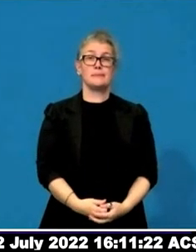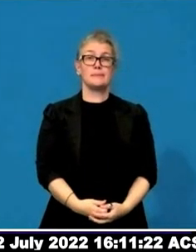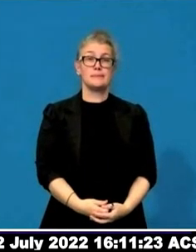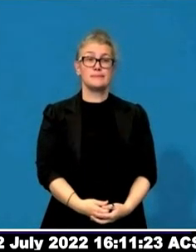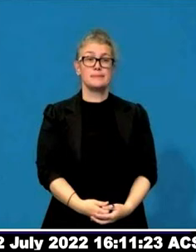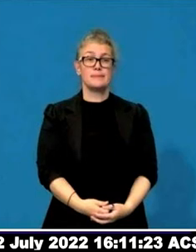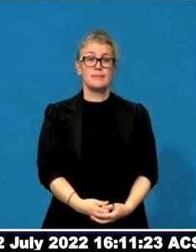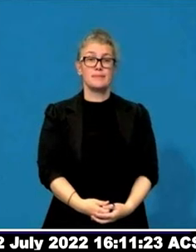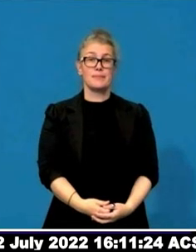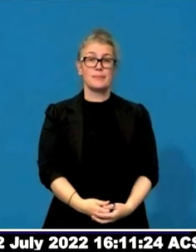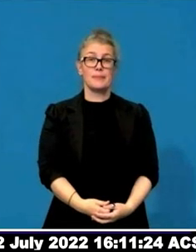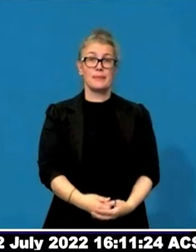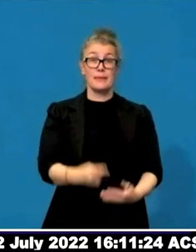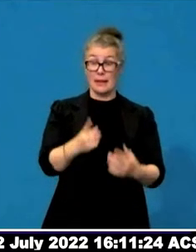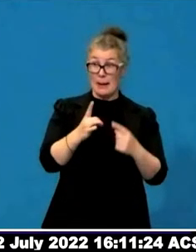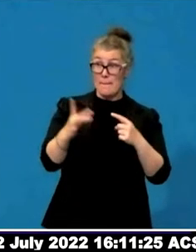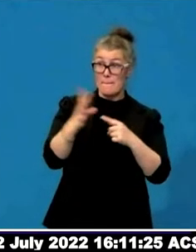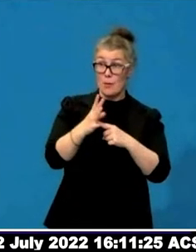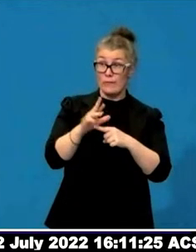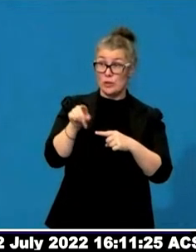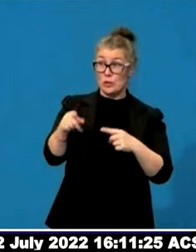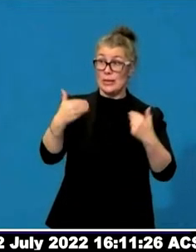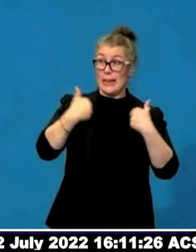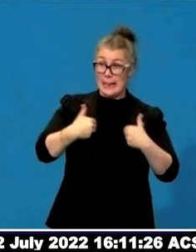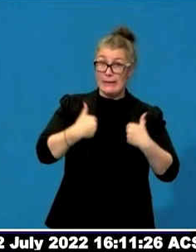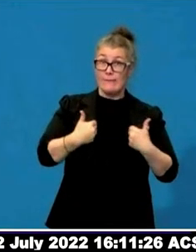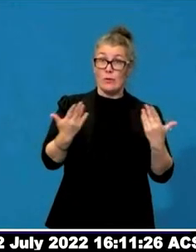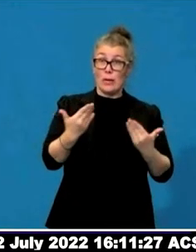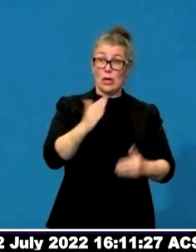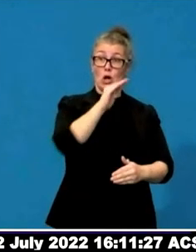Is it important to you to live back home on the islands? Yeah.